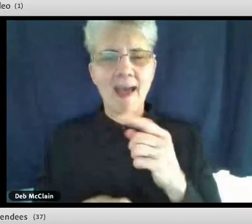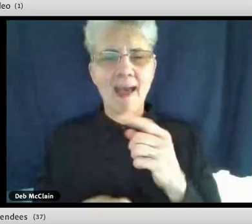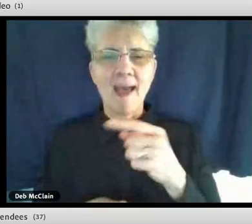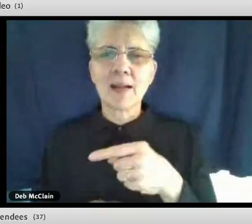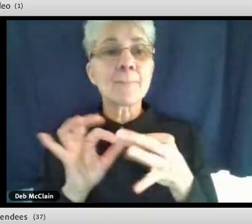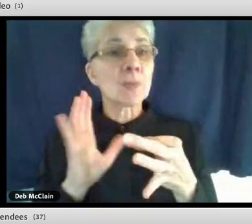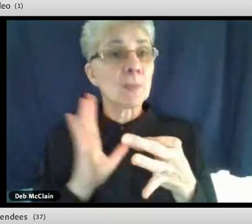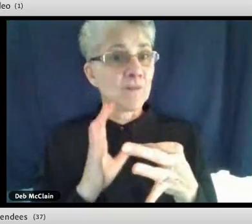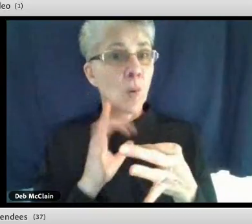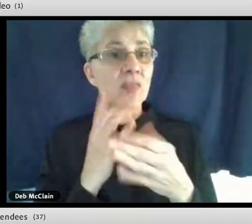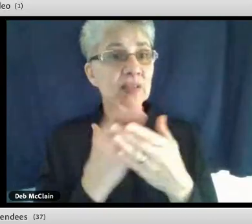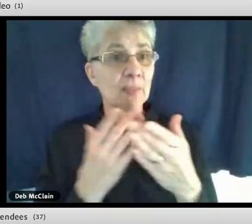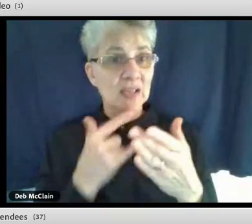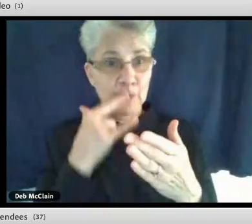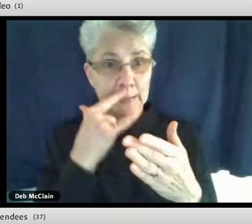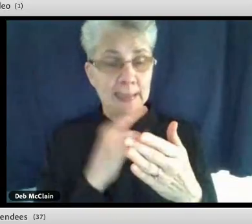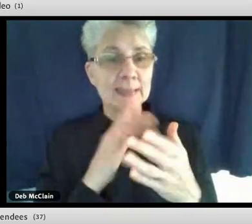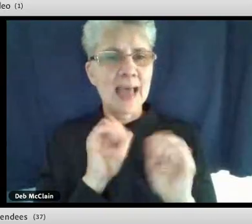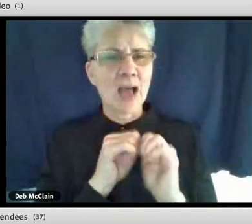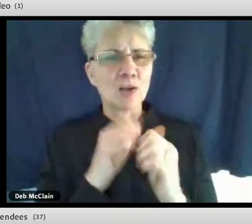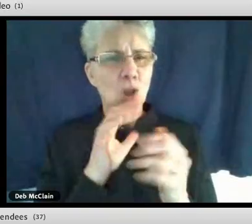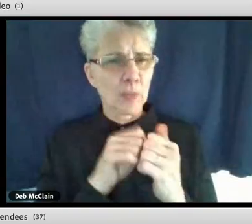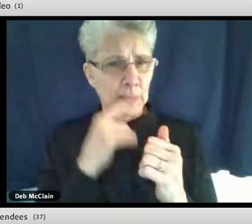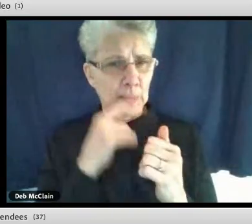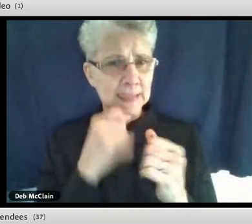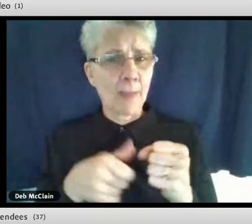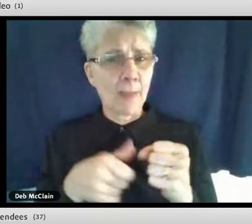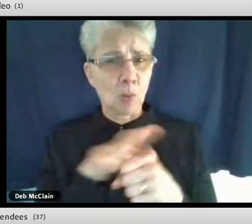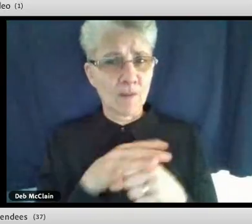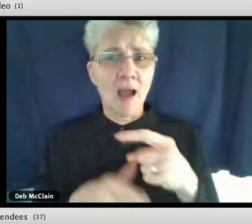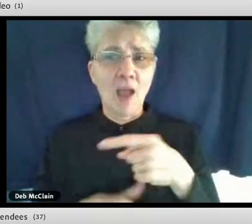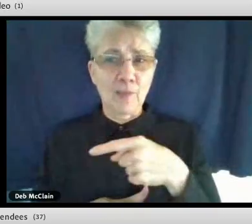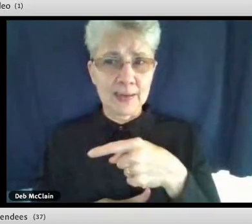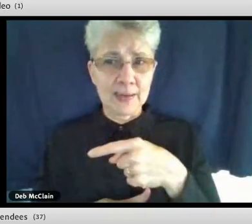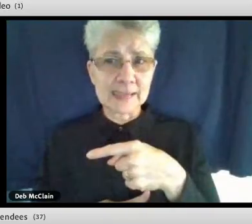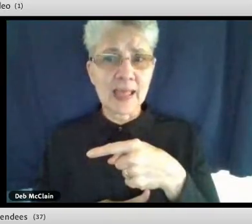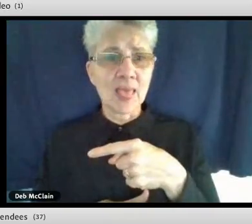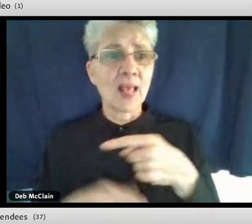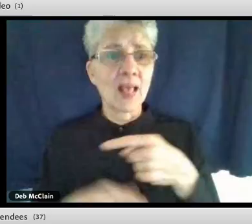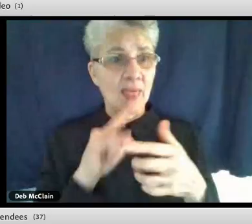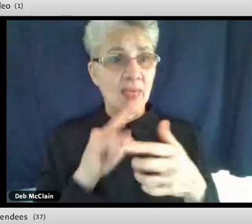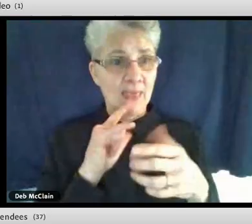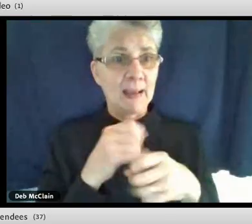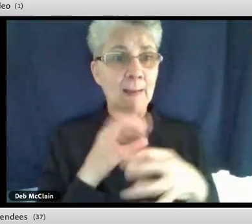an article, and then I mentioned earlier that there's some things just for kids, how to talk to your kids about coronavirus